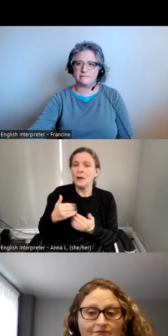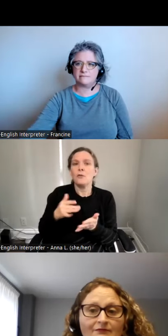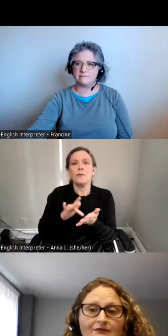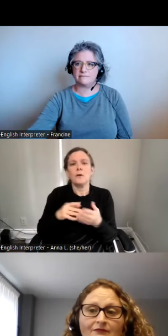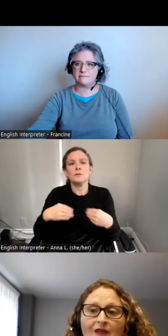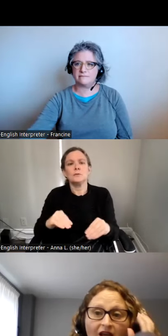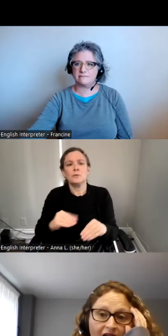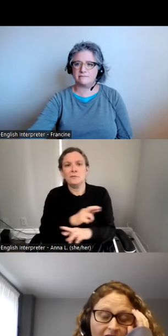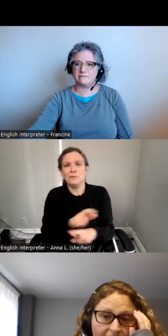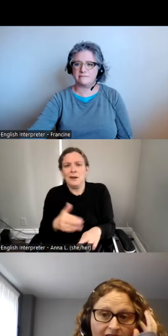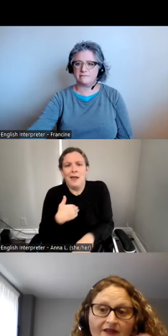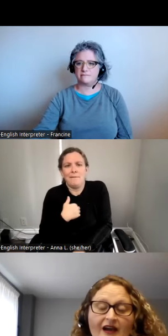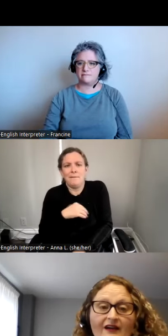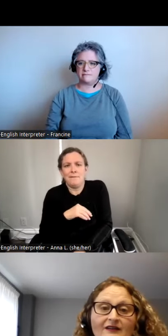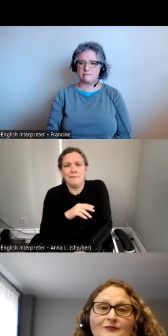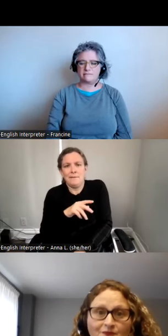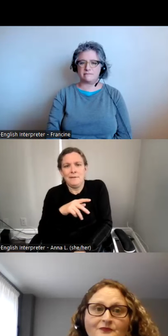the little ones can